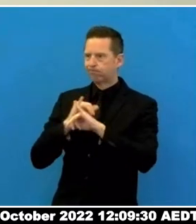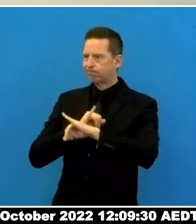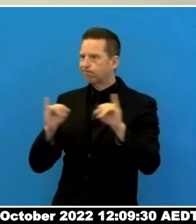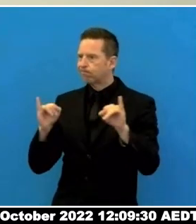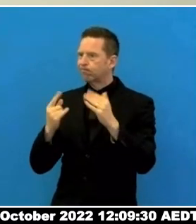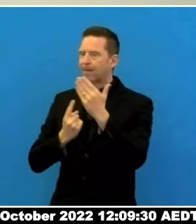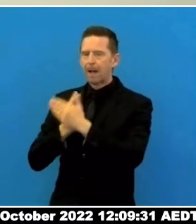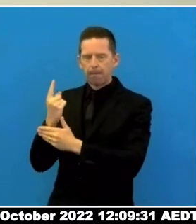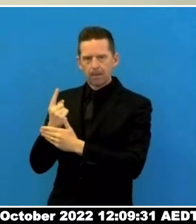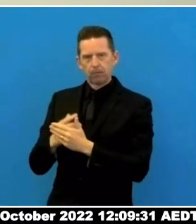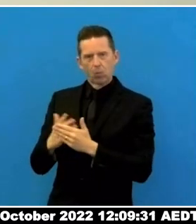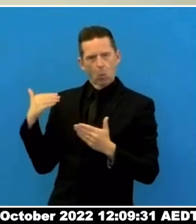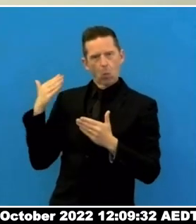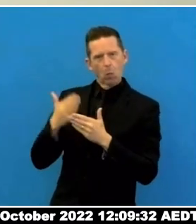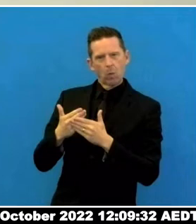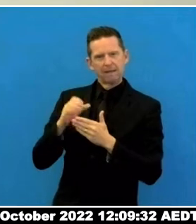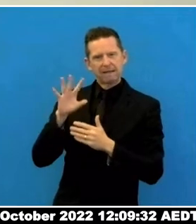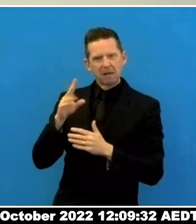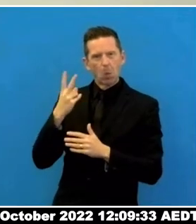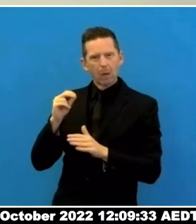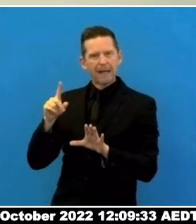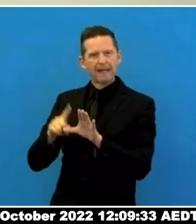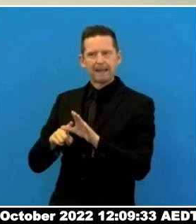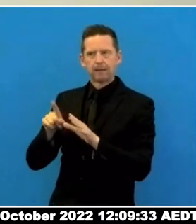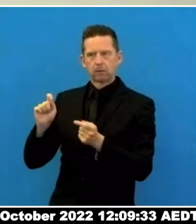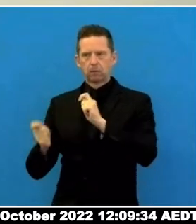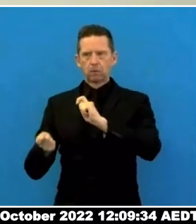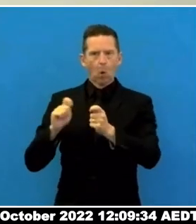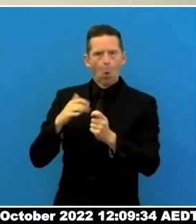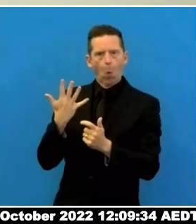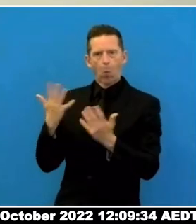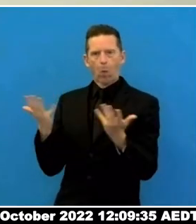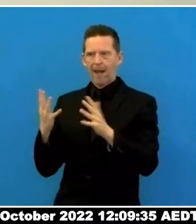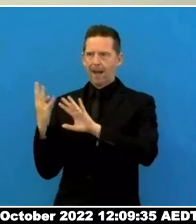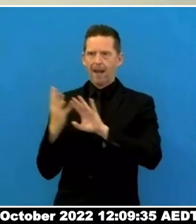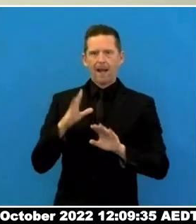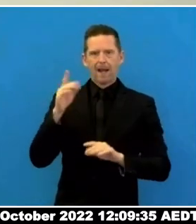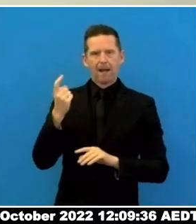And so over the decades, that has changed markedly. That's all outlined in our annual report.